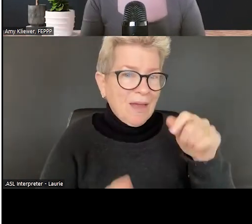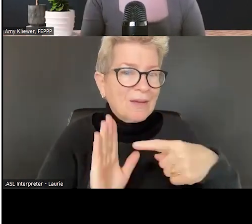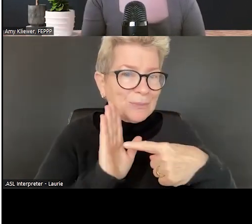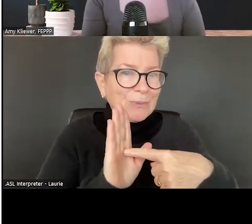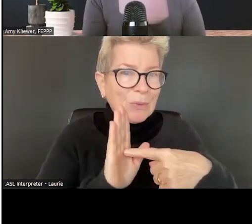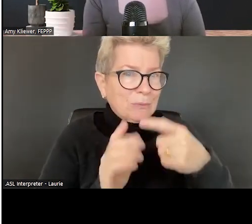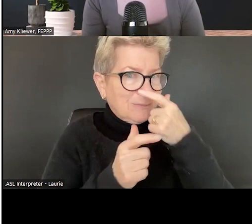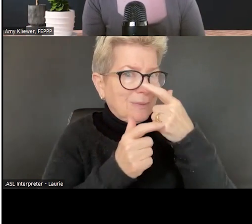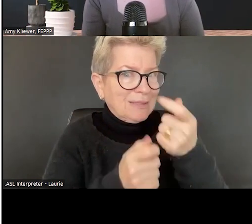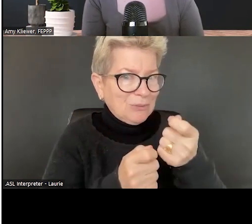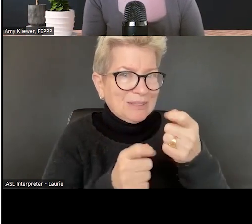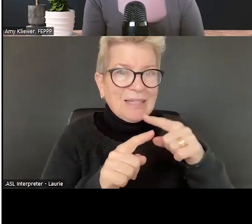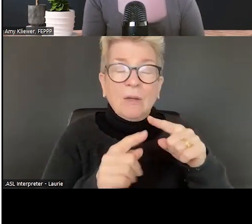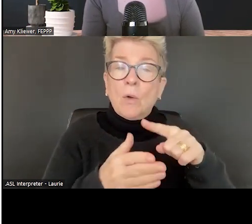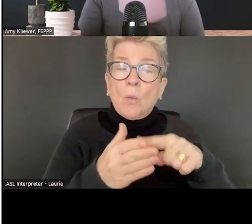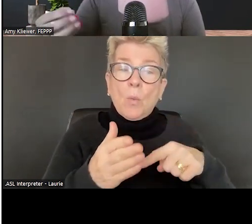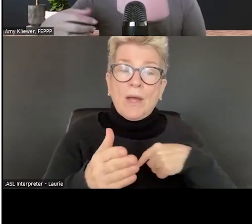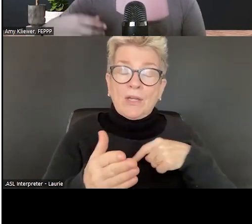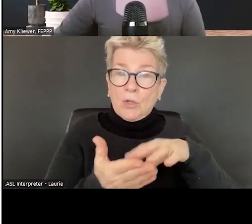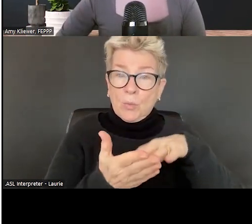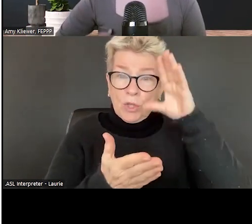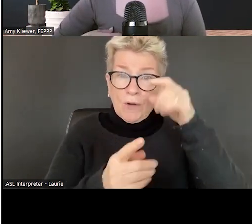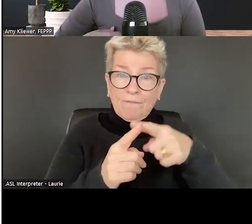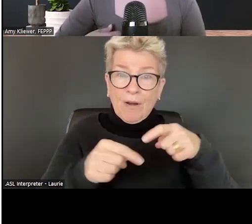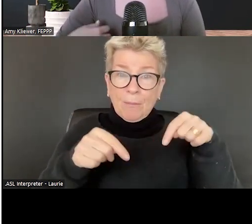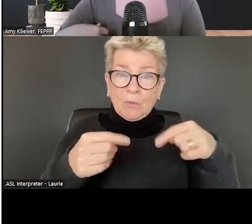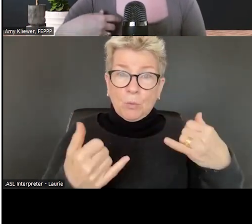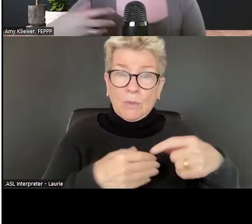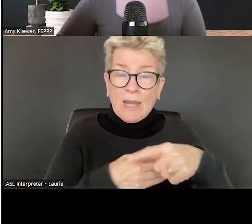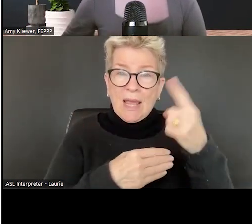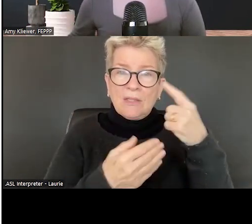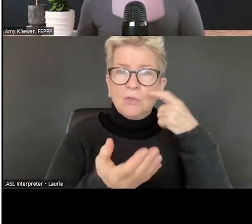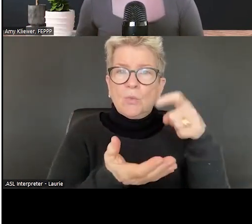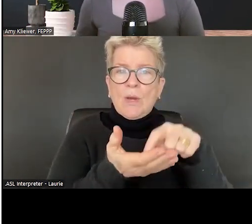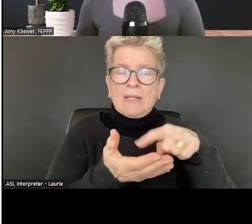hope you take away from this is just recognizing that we see such potential